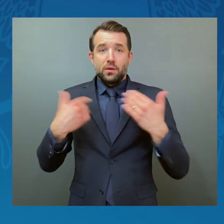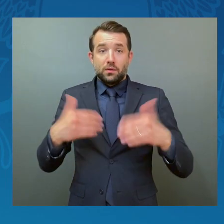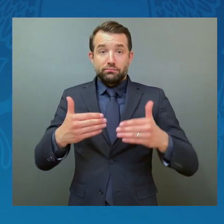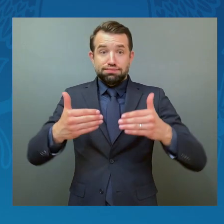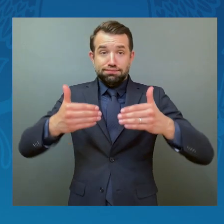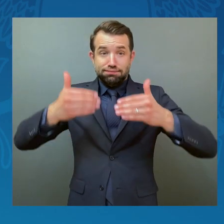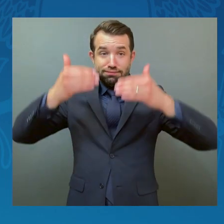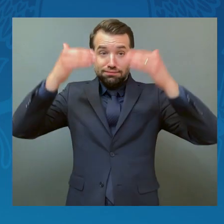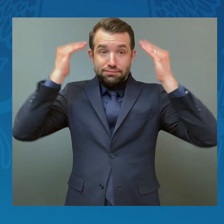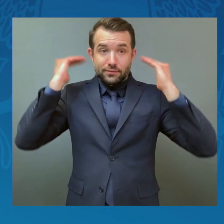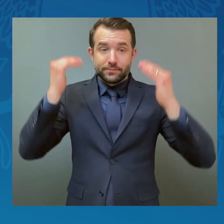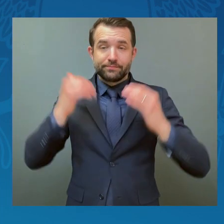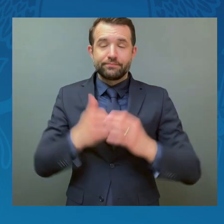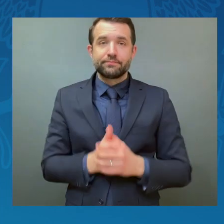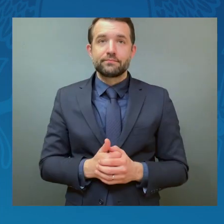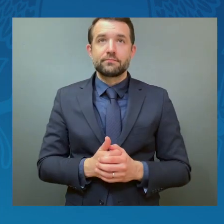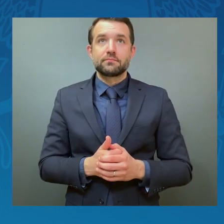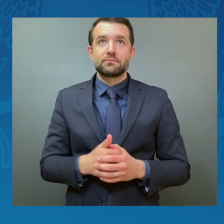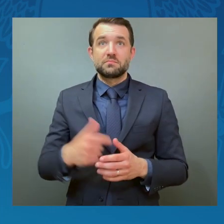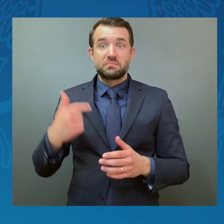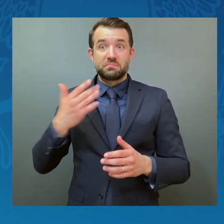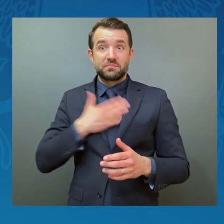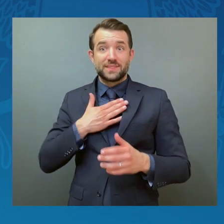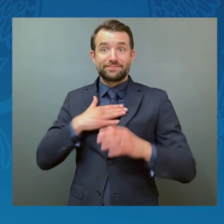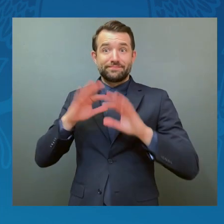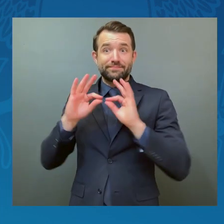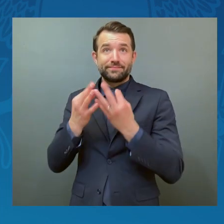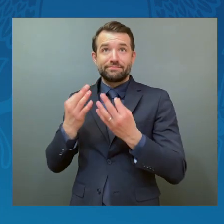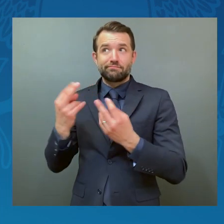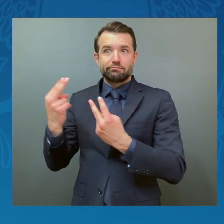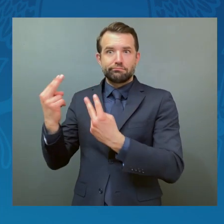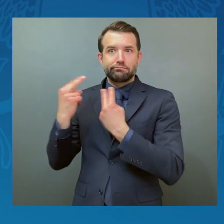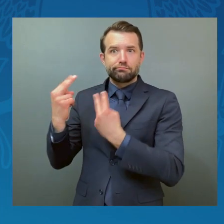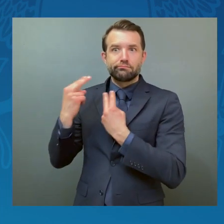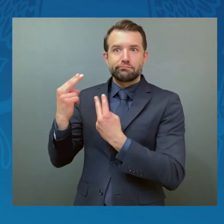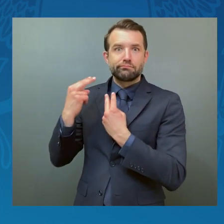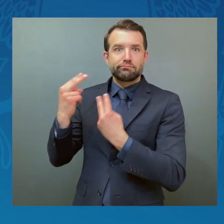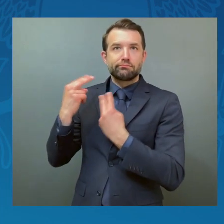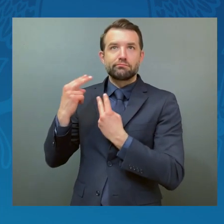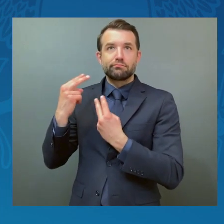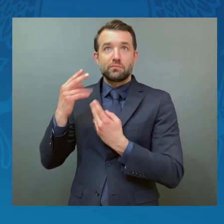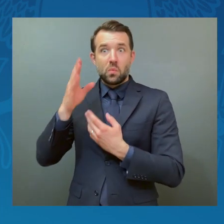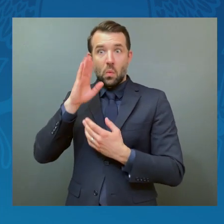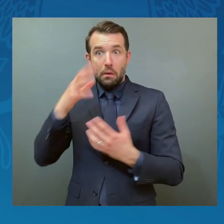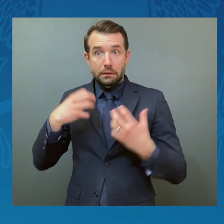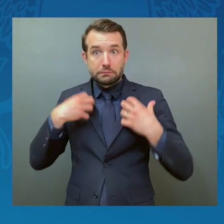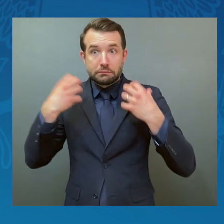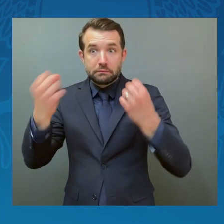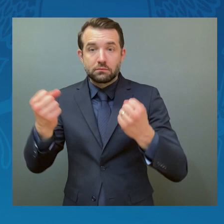on whether I would make it and heal. My father received repeated phone calls and notification